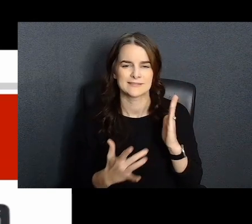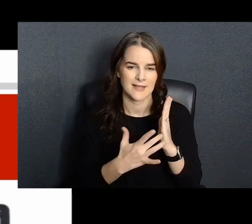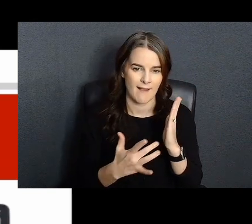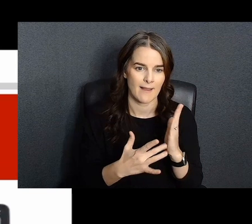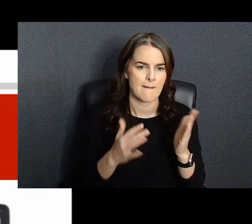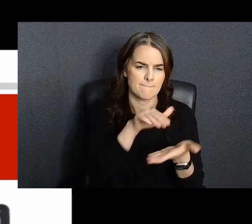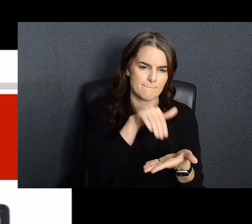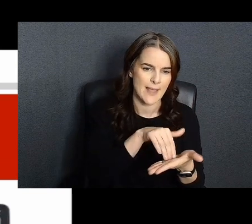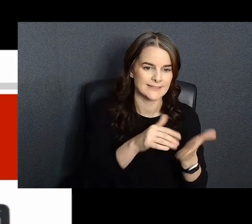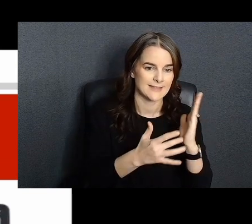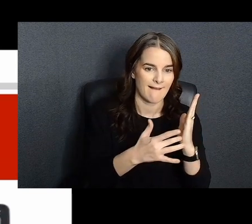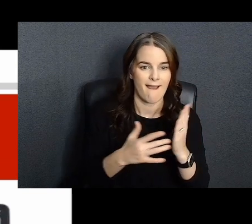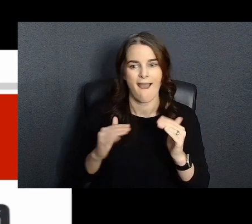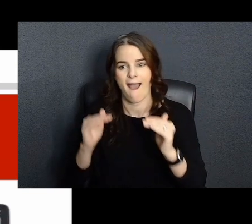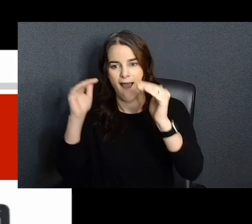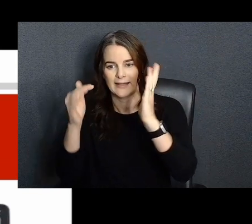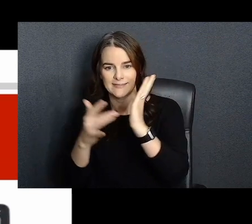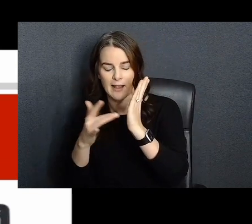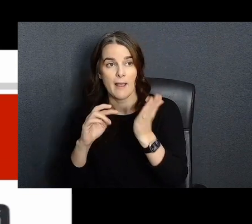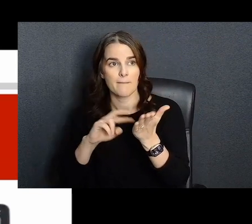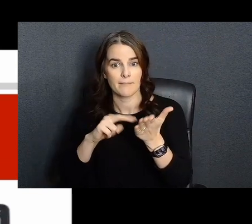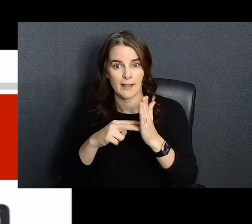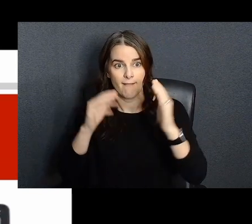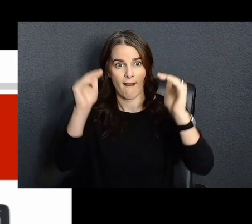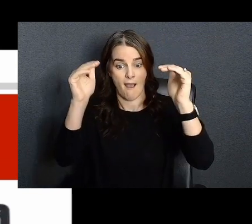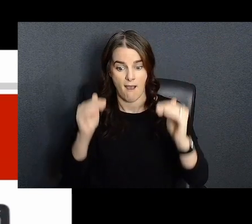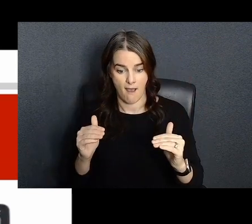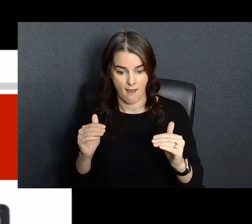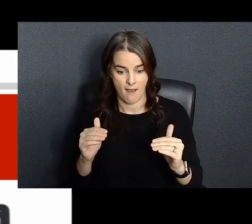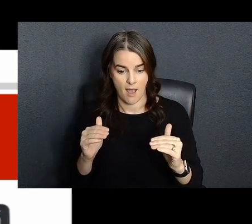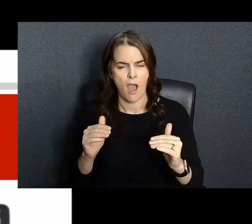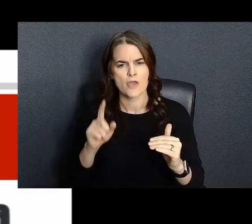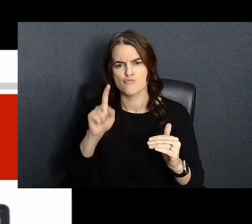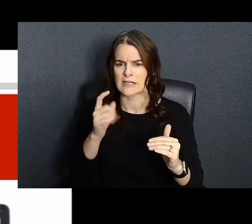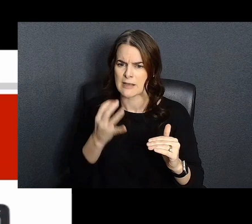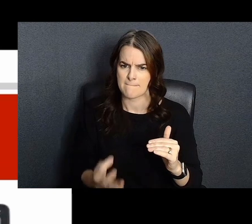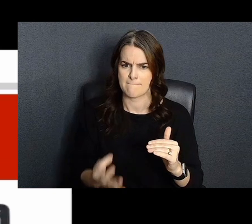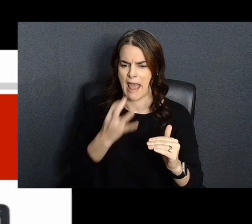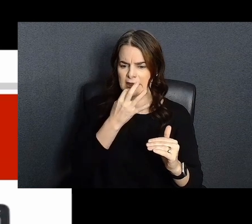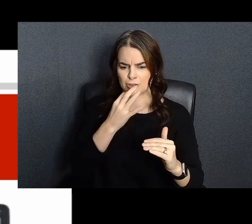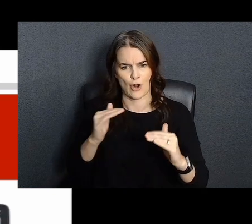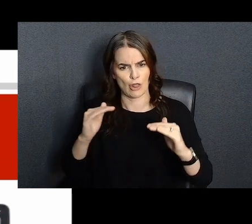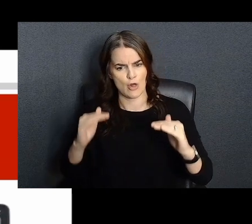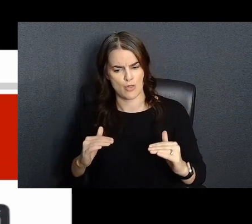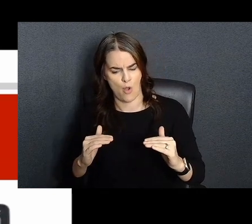Even though we talk about them on a hierarchy, that doesn't mean that somebody has to master the low or the light tech